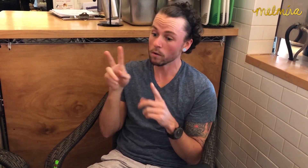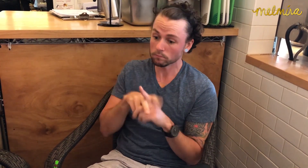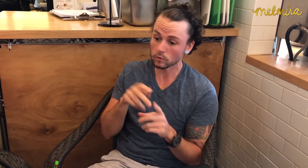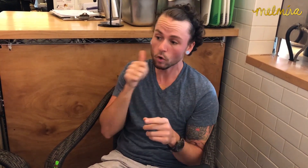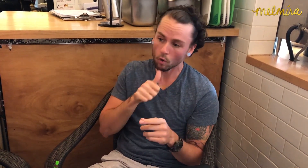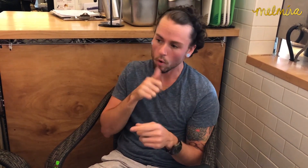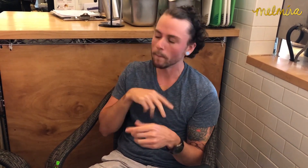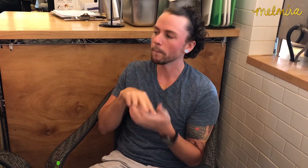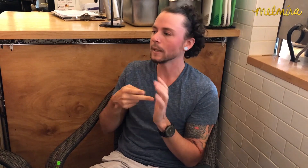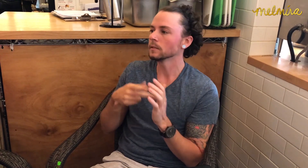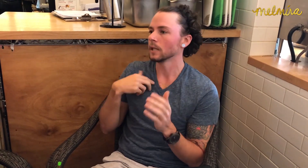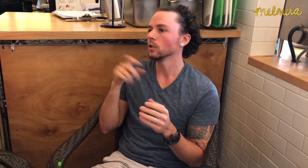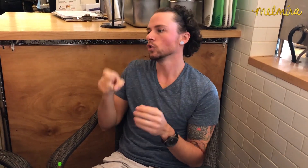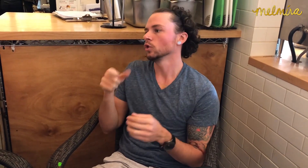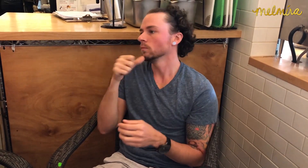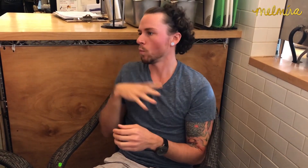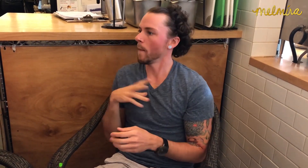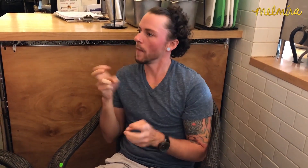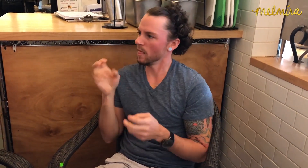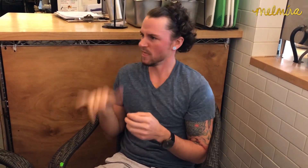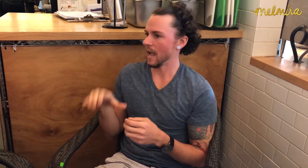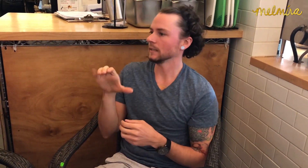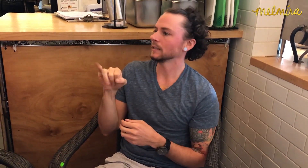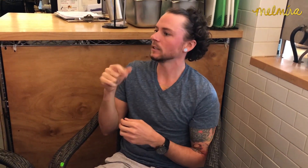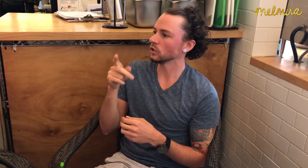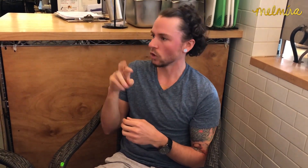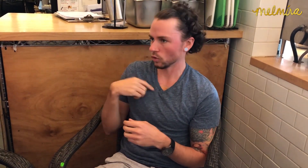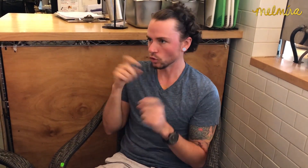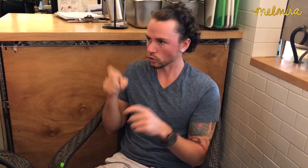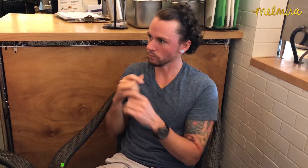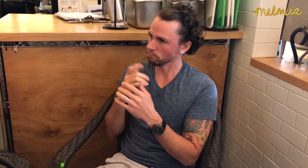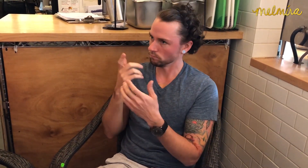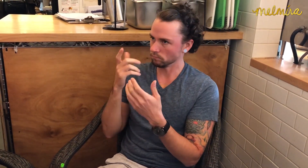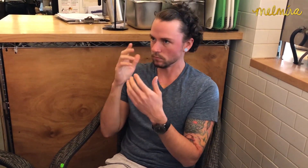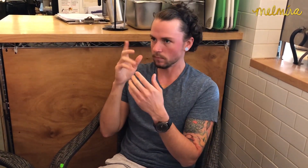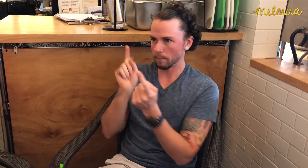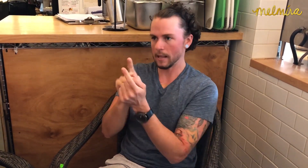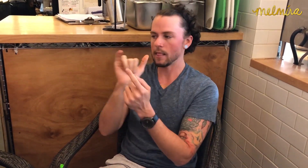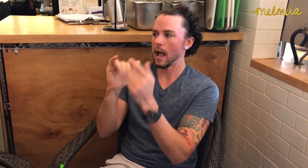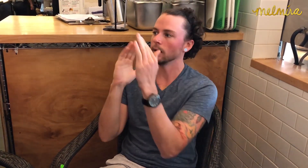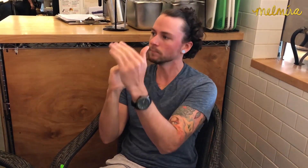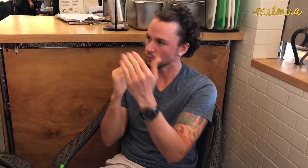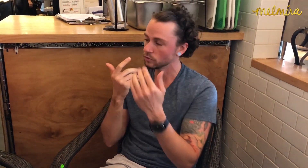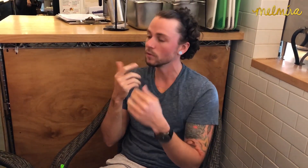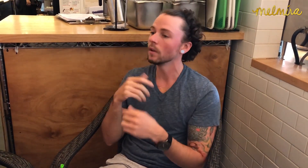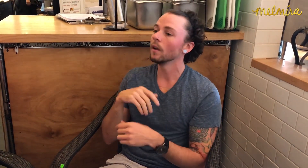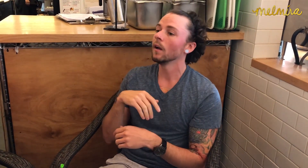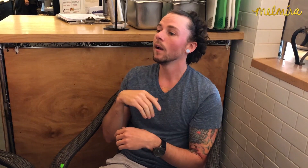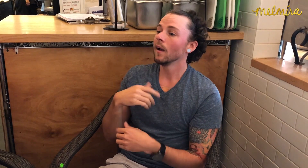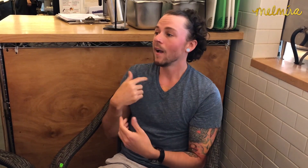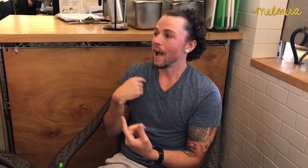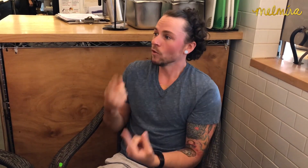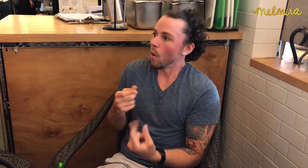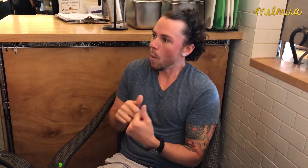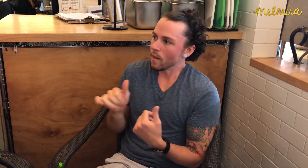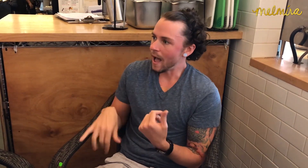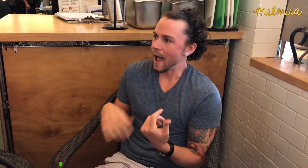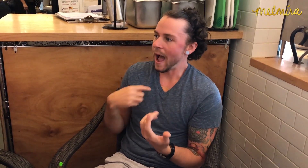I was born a girl, so I should be a woman. That's what being cisgender is. I had to meet that expectation, which was a struggle.